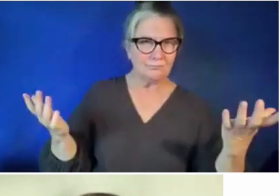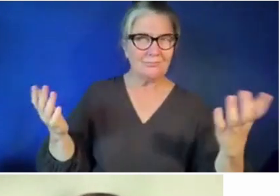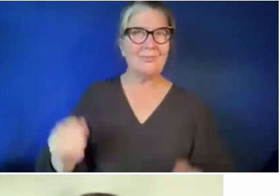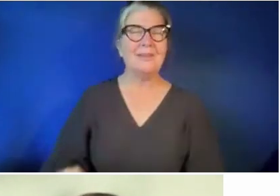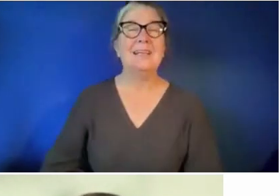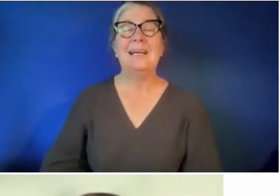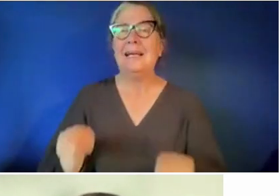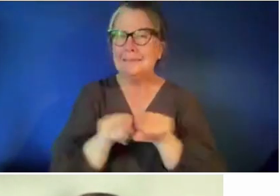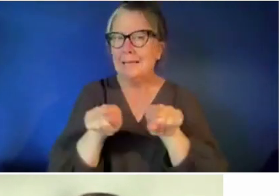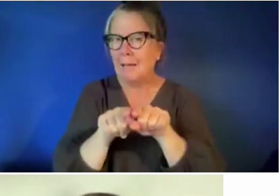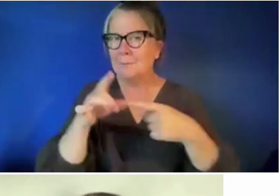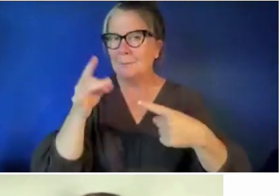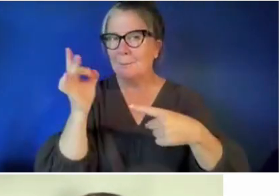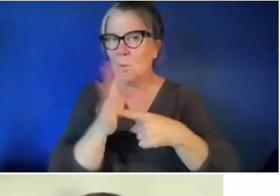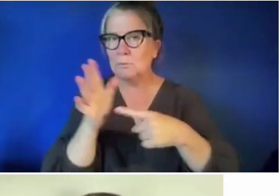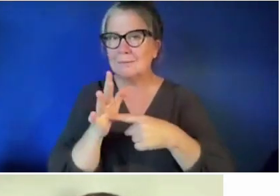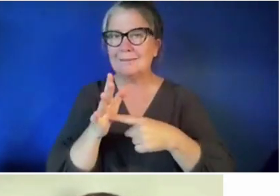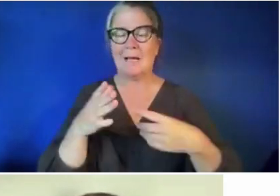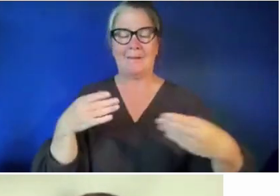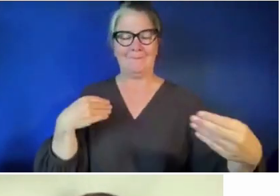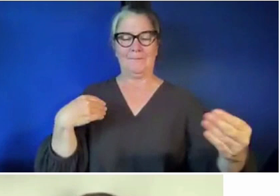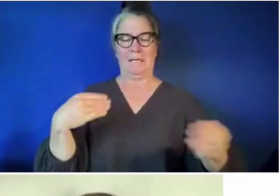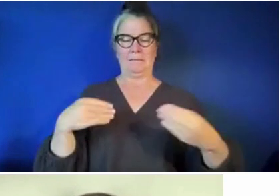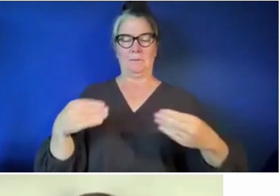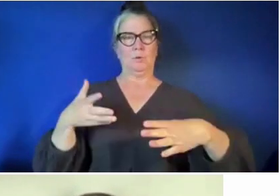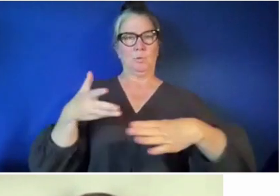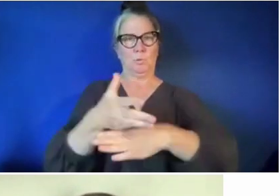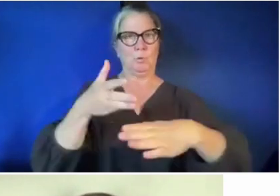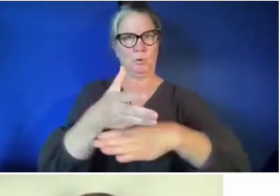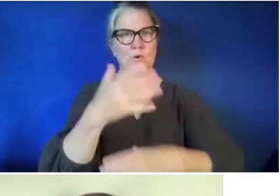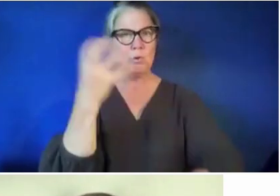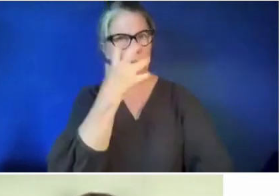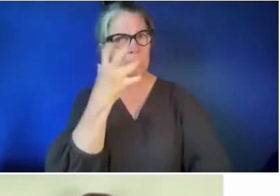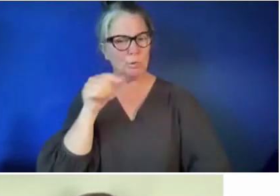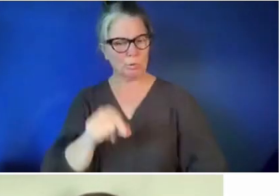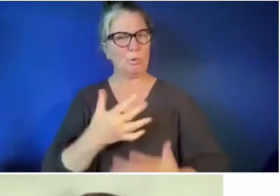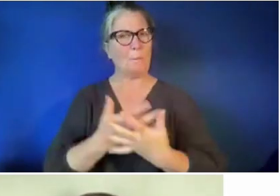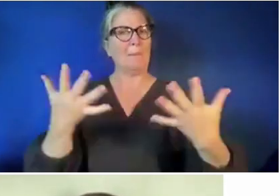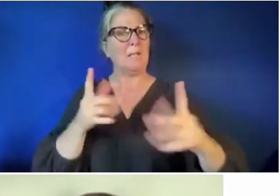is a serious and important management challenge, and we need to think about the toolkit required for that,